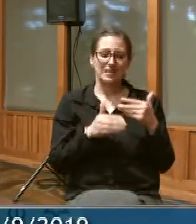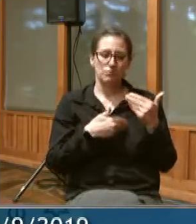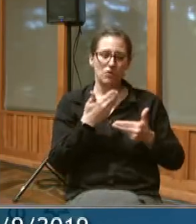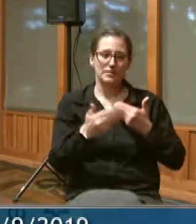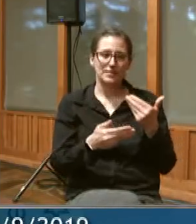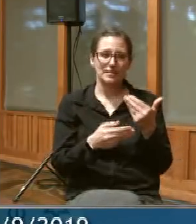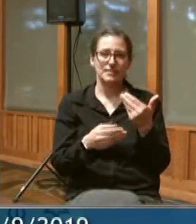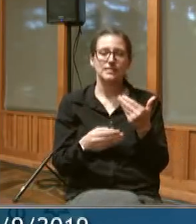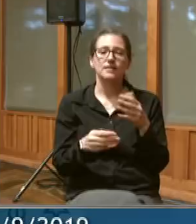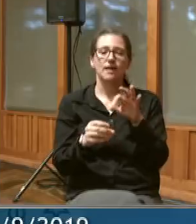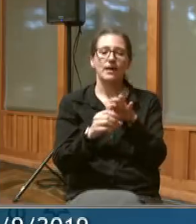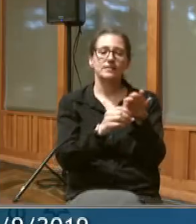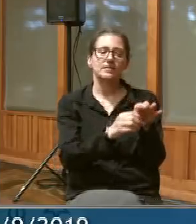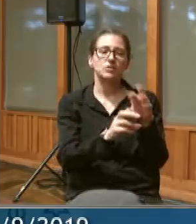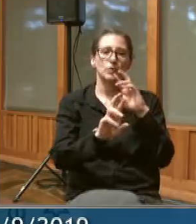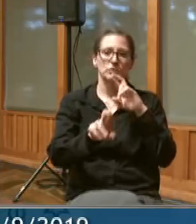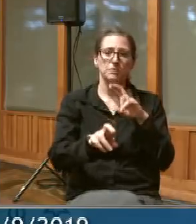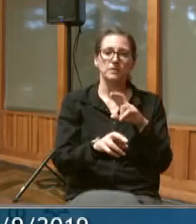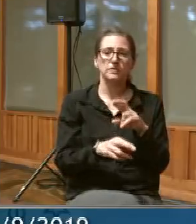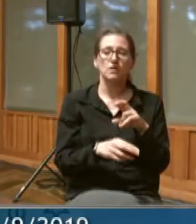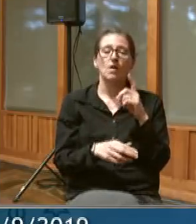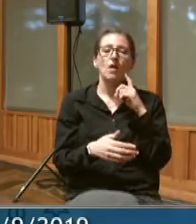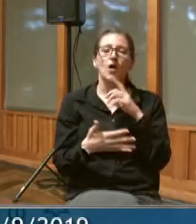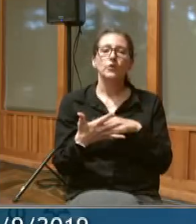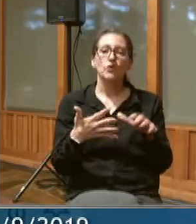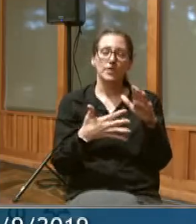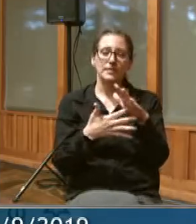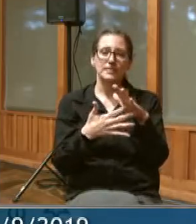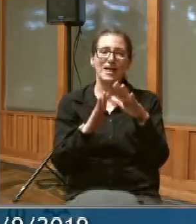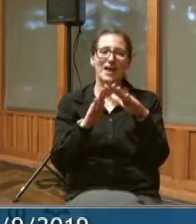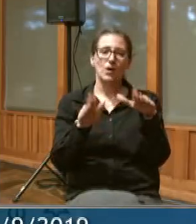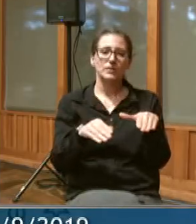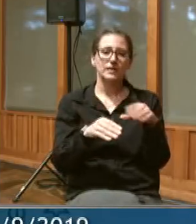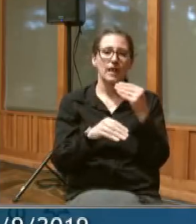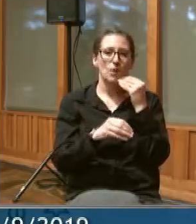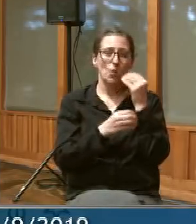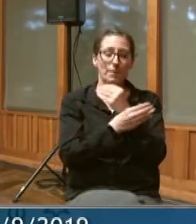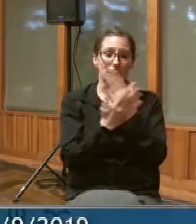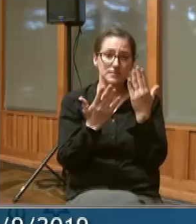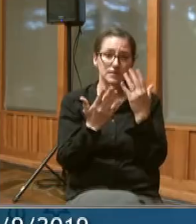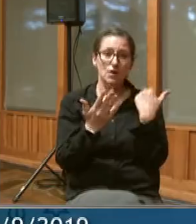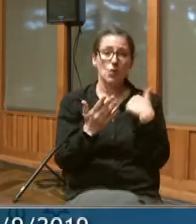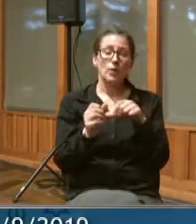COMMUNITIES, AND NUMBER FIVE, IMPROVING AND STREAMLINING CITY PROCESSES AND CONSTITUENT RESPONSE.